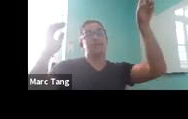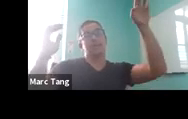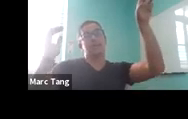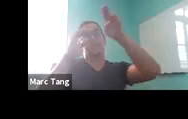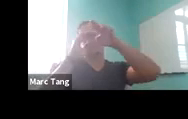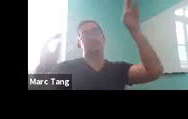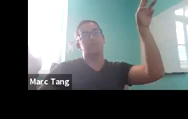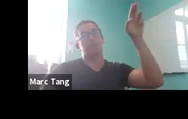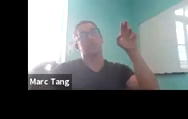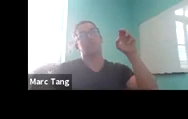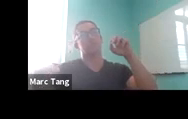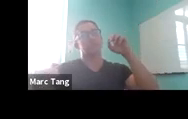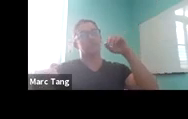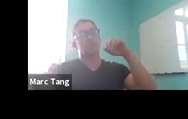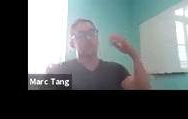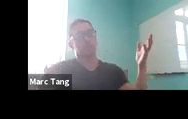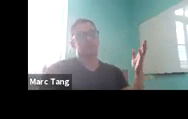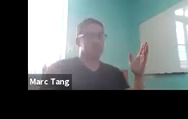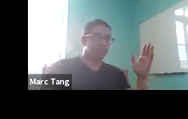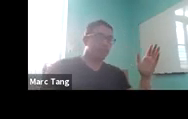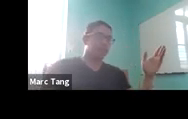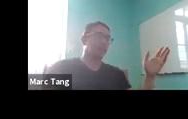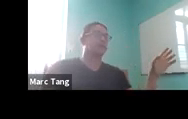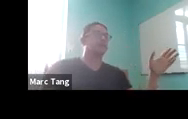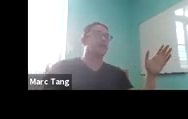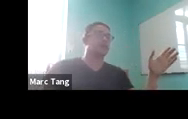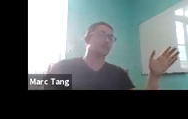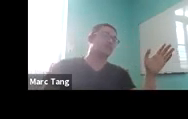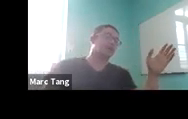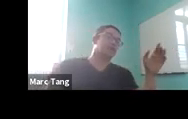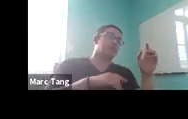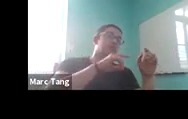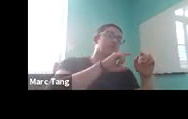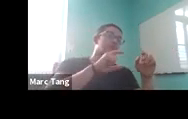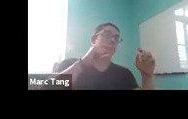then the difference between them is 0.6 and here i take the absolute value so i just want to know